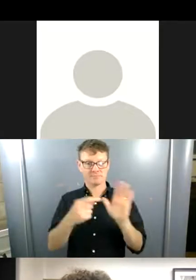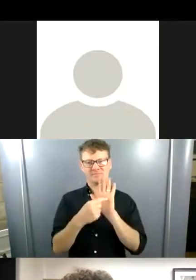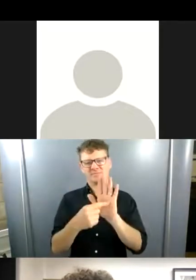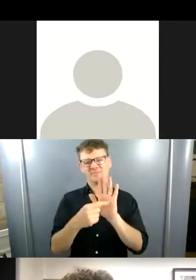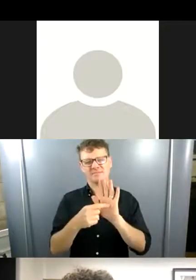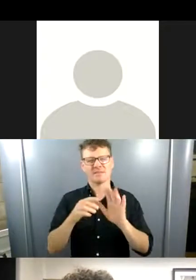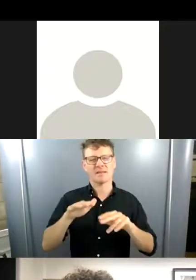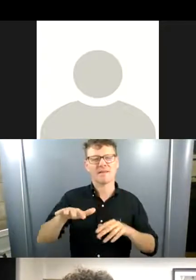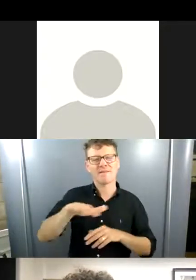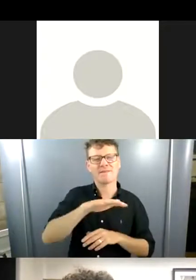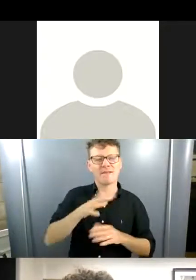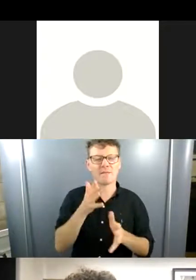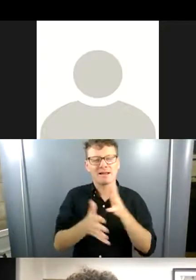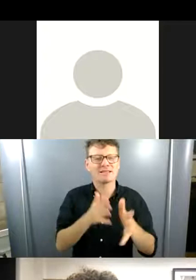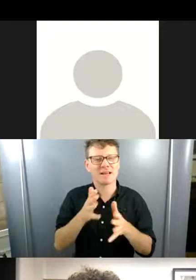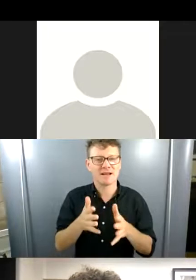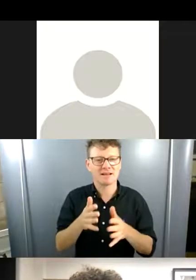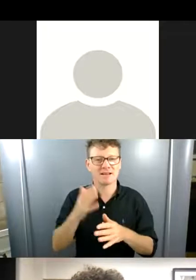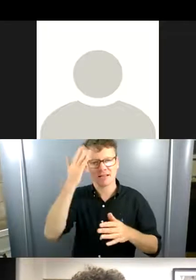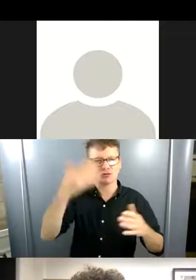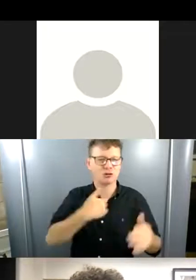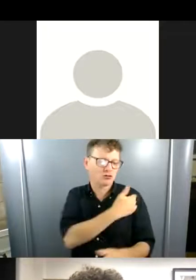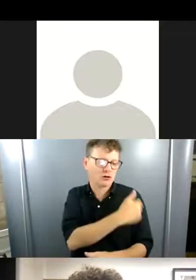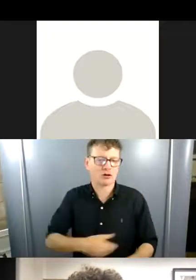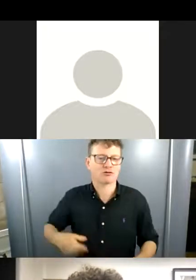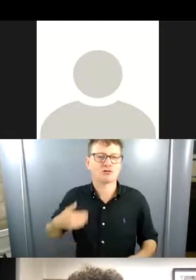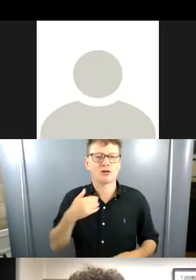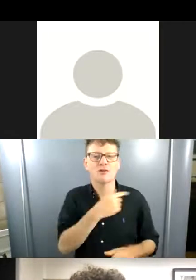find around Australia where people touch parts of the body to demonstrate different family members